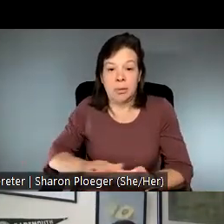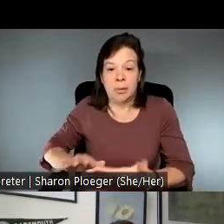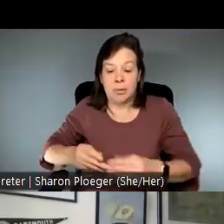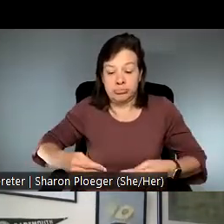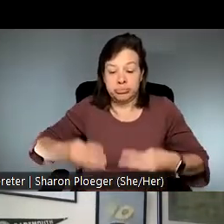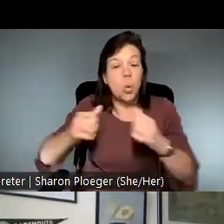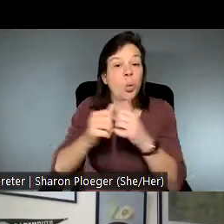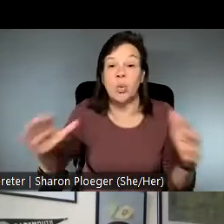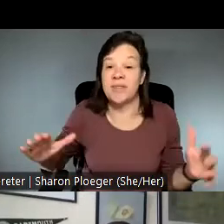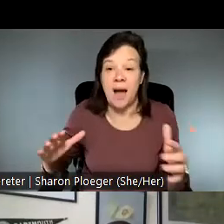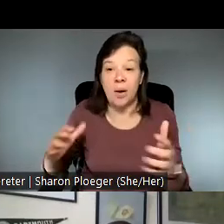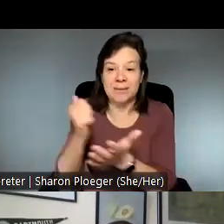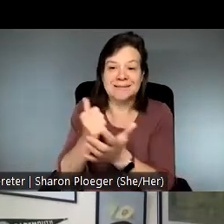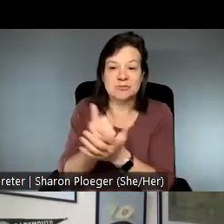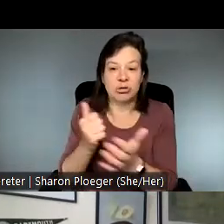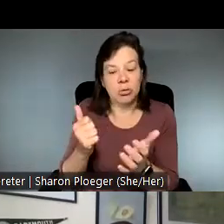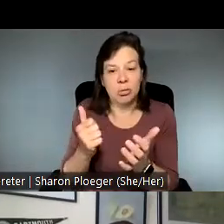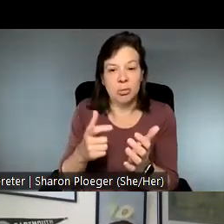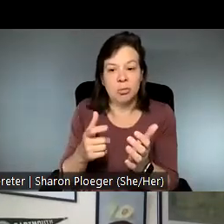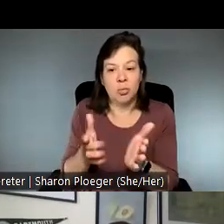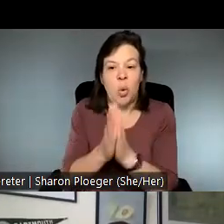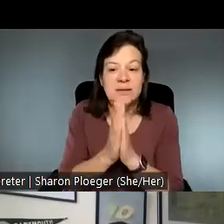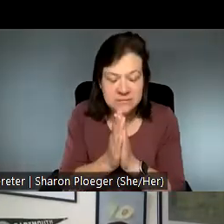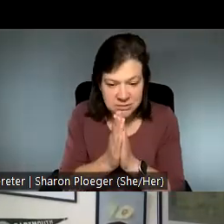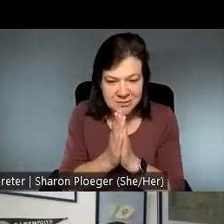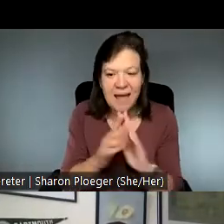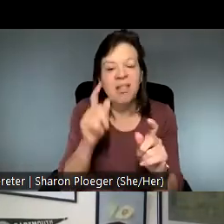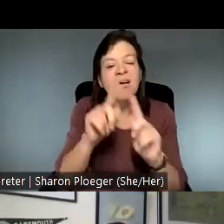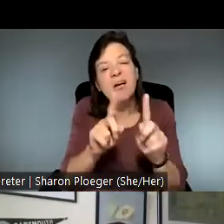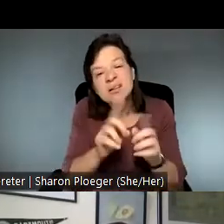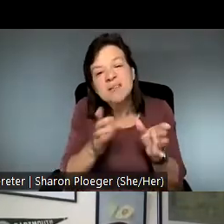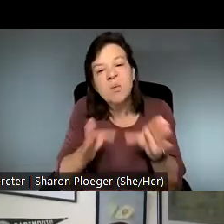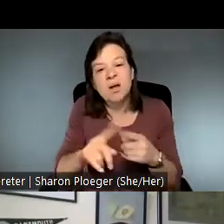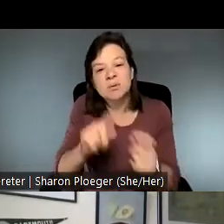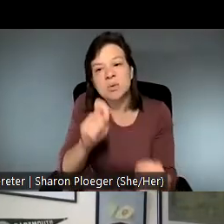And there are different ways of adjusting that auto scroll feature.